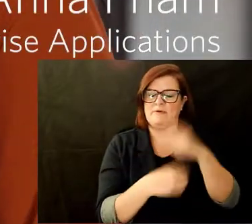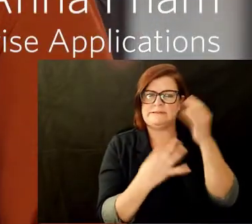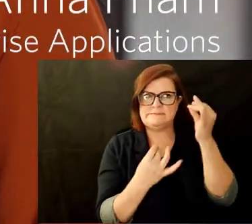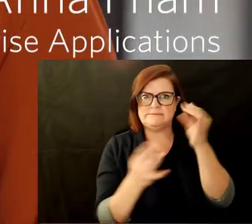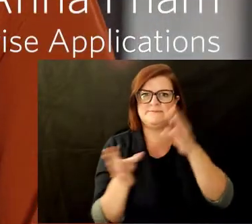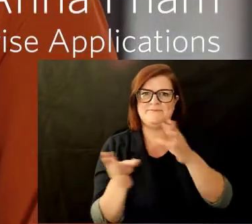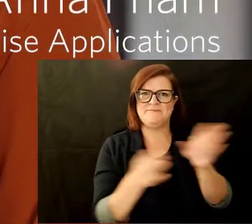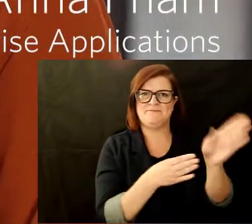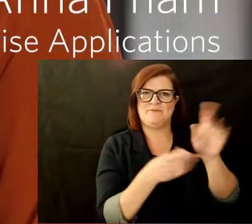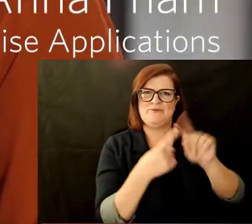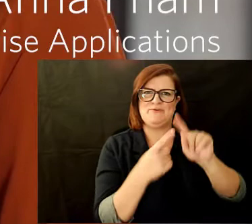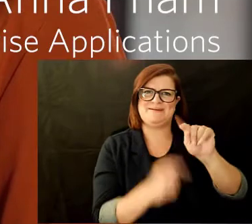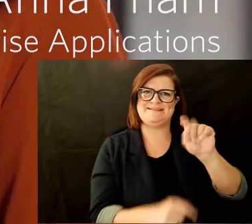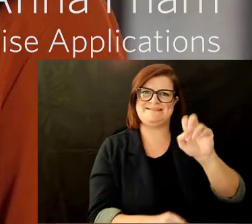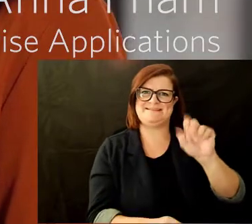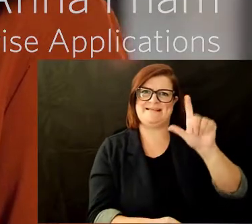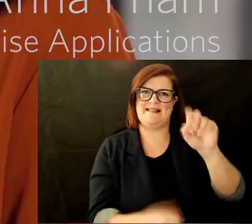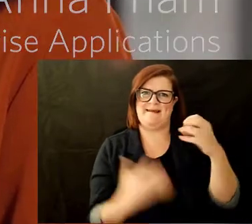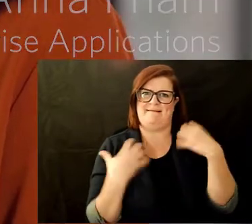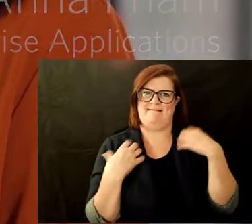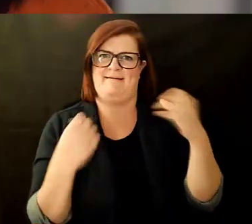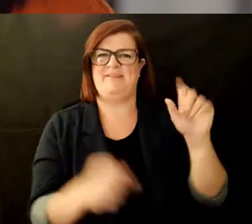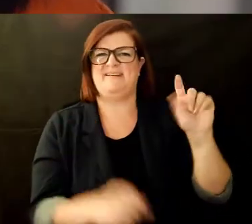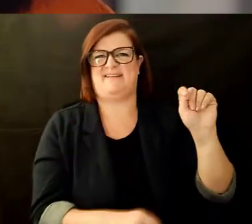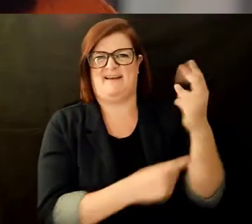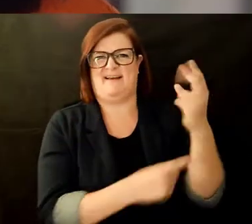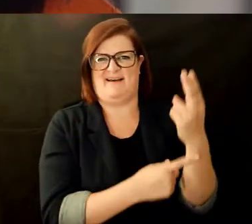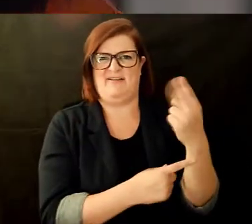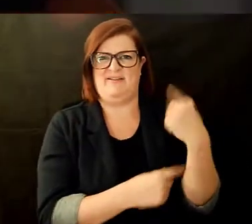doing some investigative work in order to prepare for that shift.